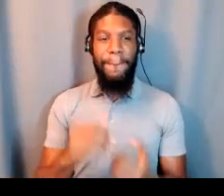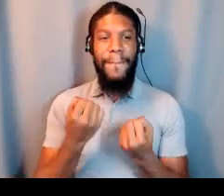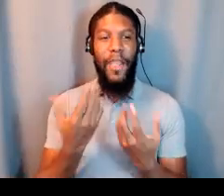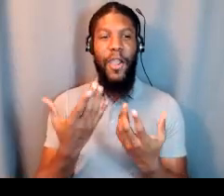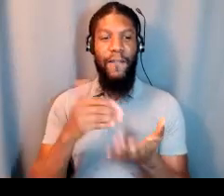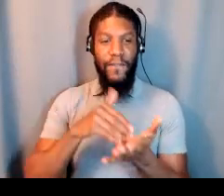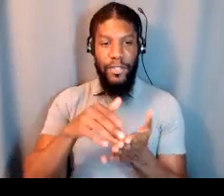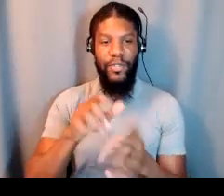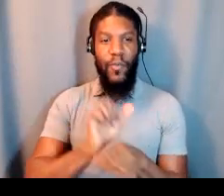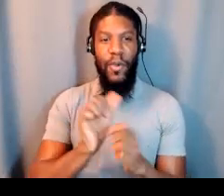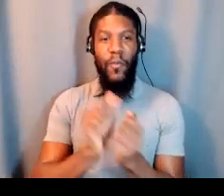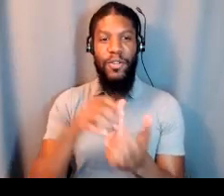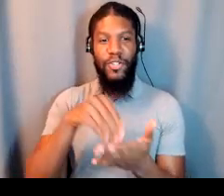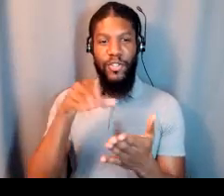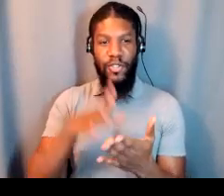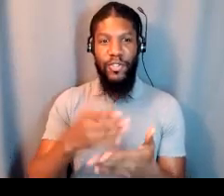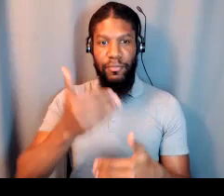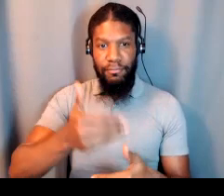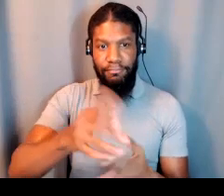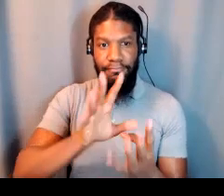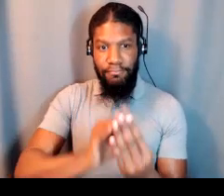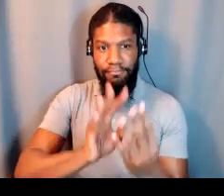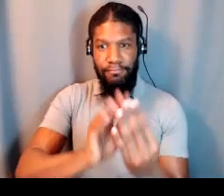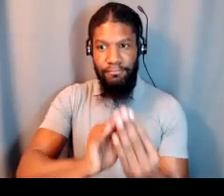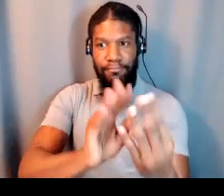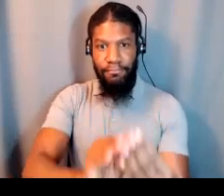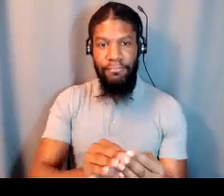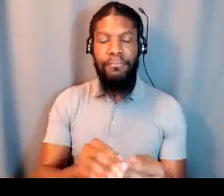but really a lot of comments or a lot of straight editing